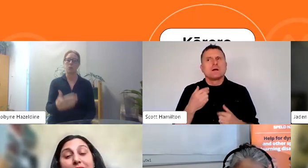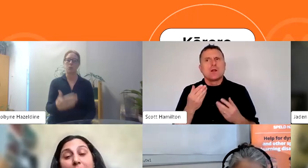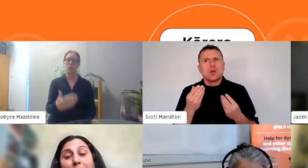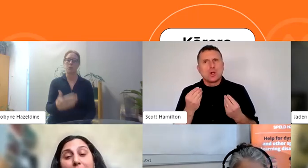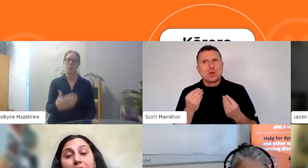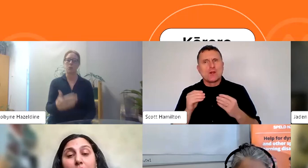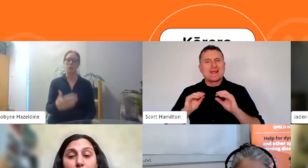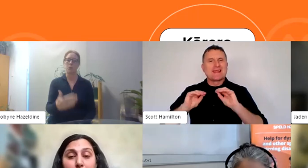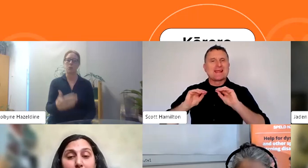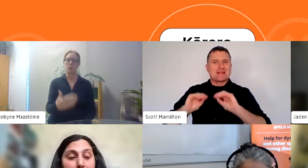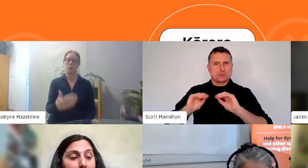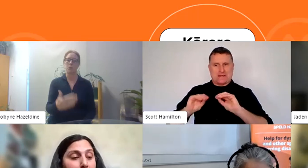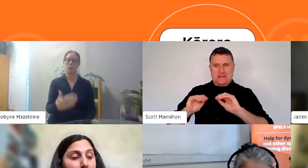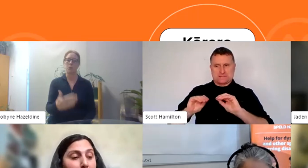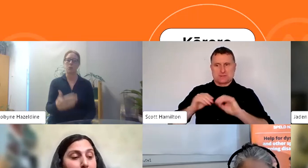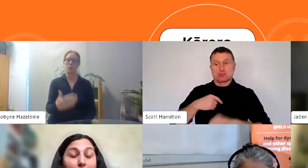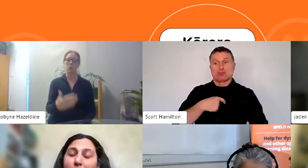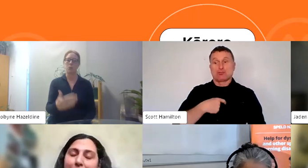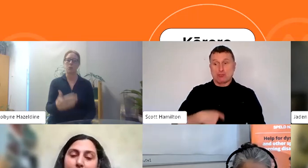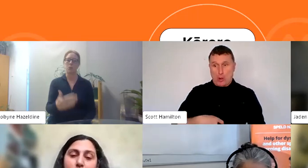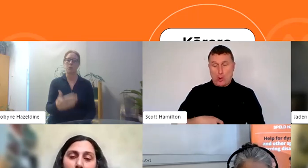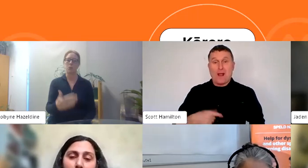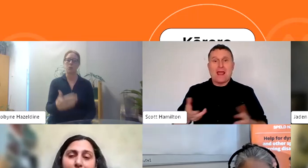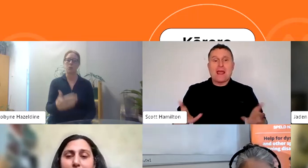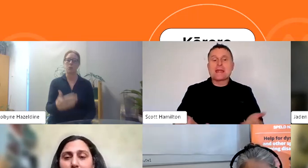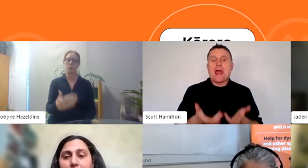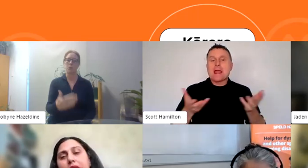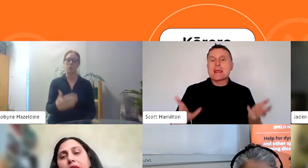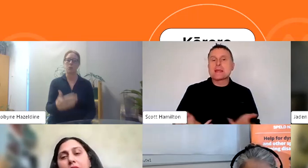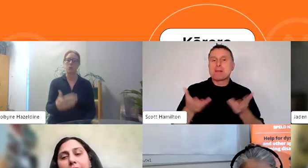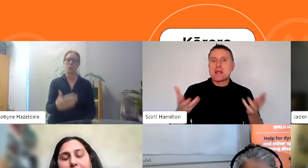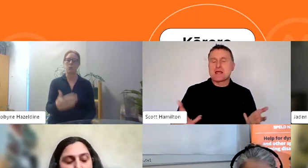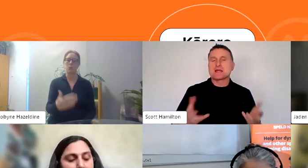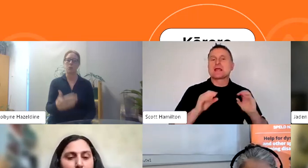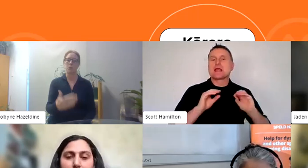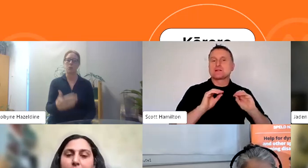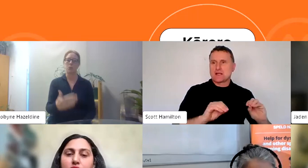enabling inclusion and belonging is not only critical in the education